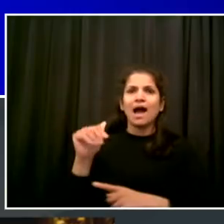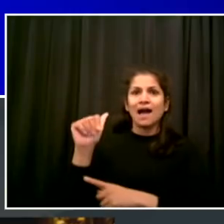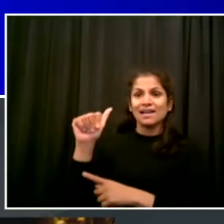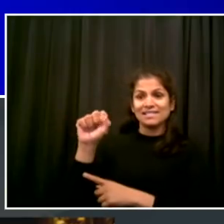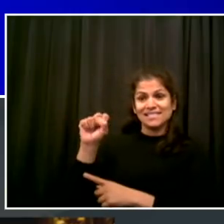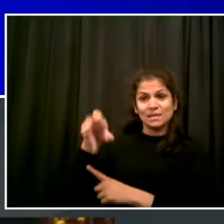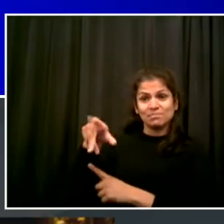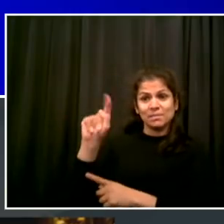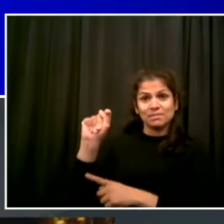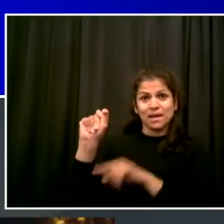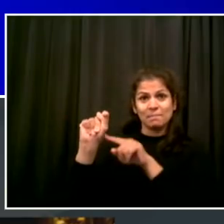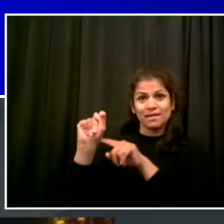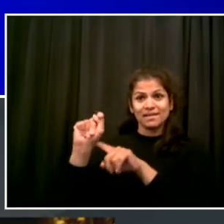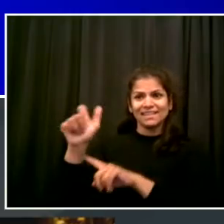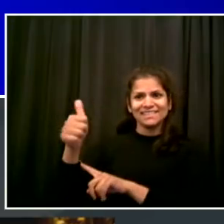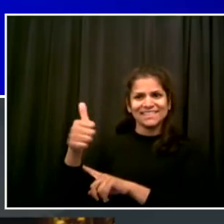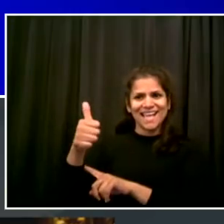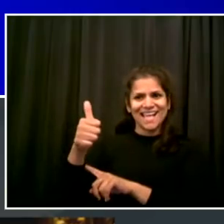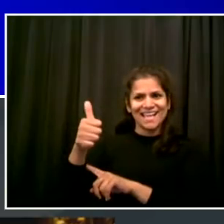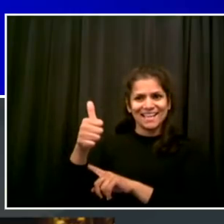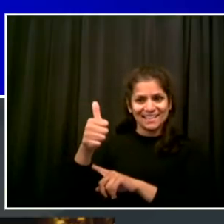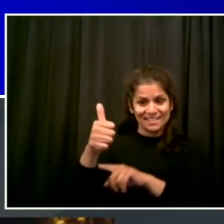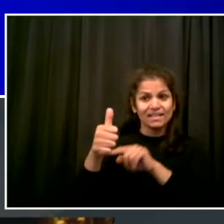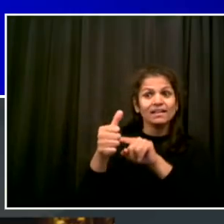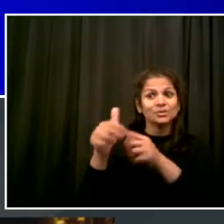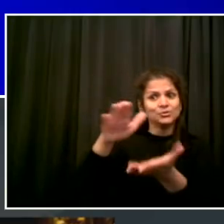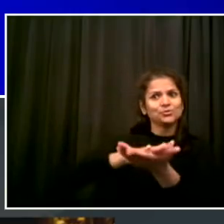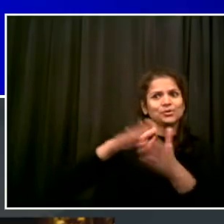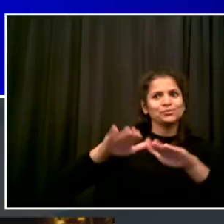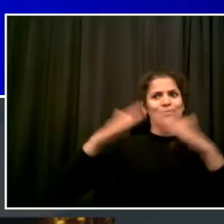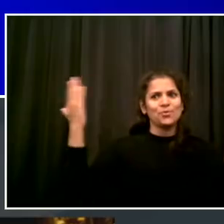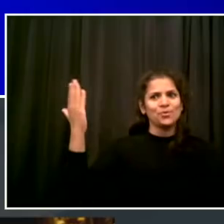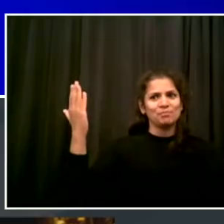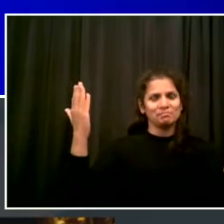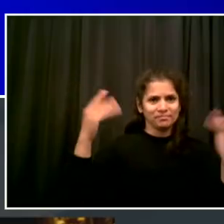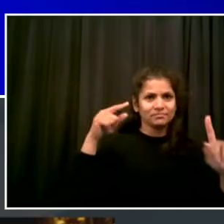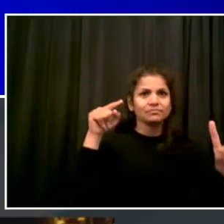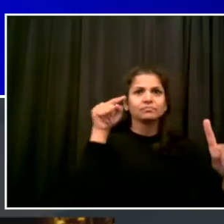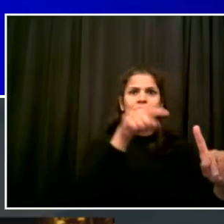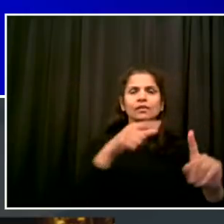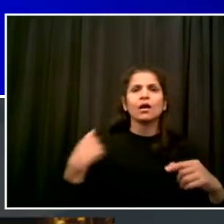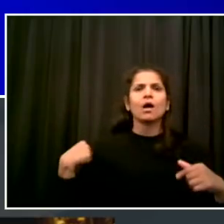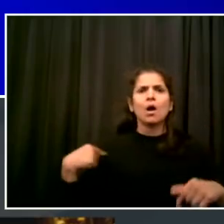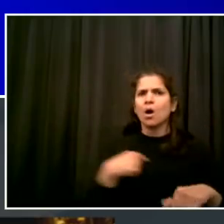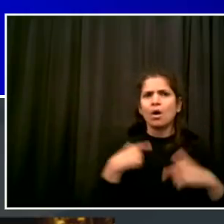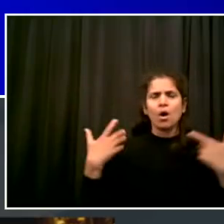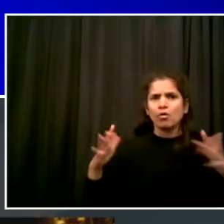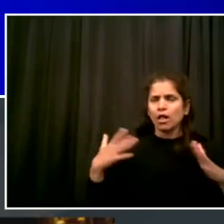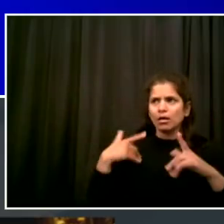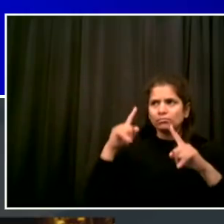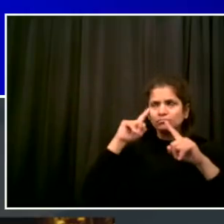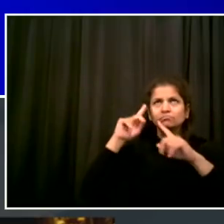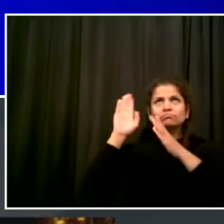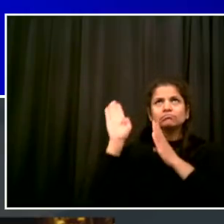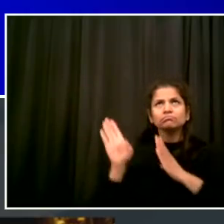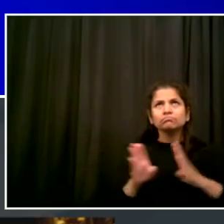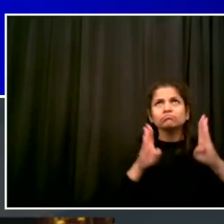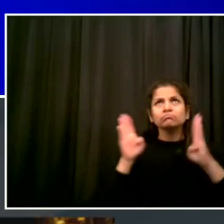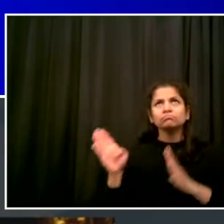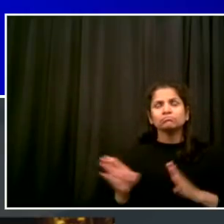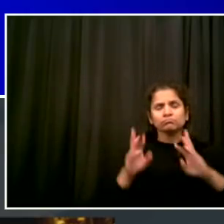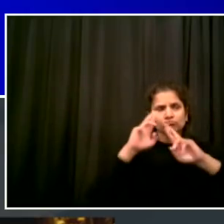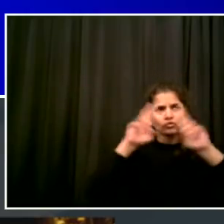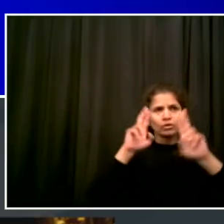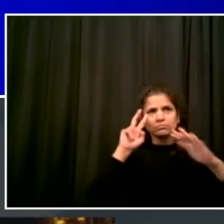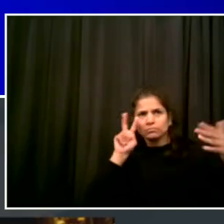GETTING AS CLOSE